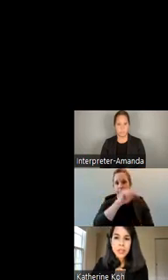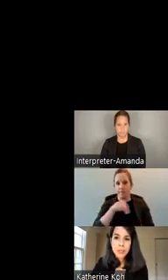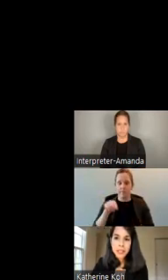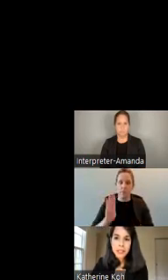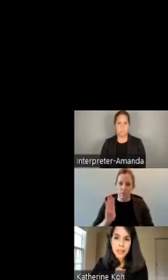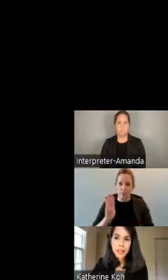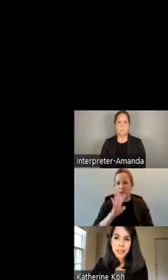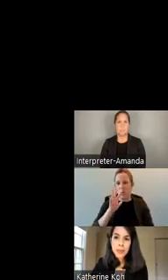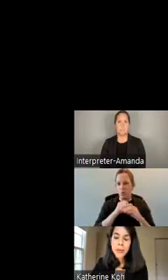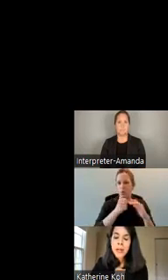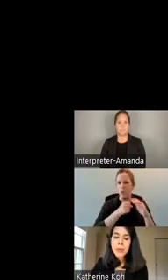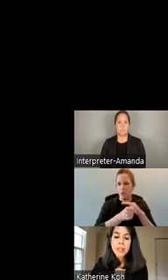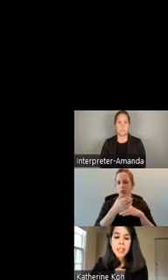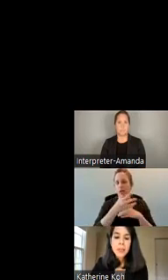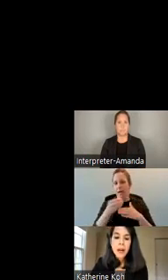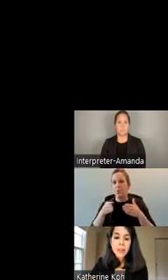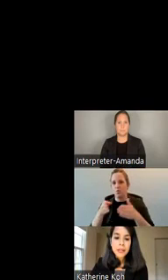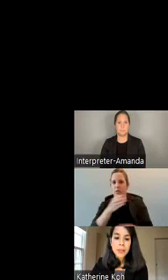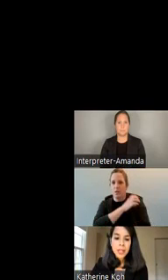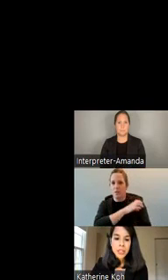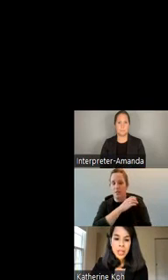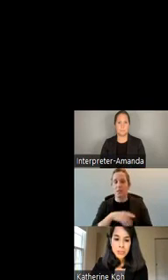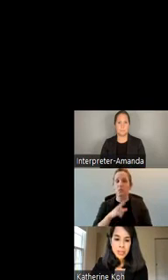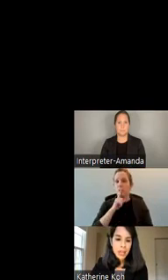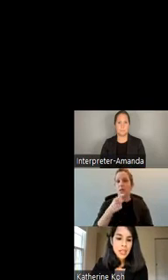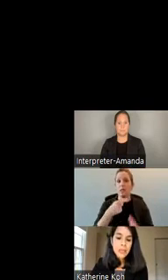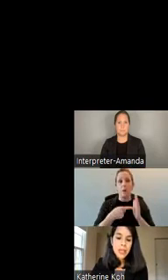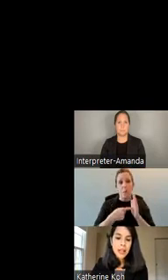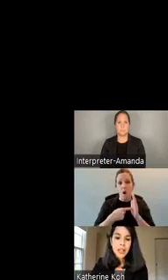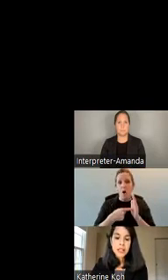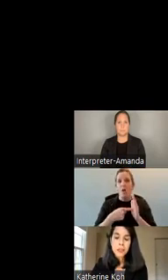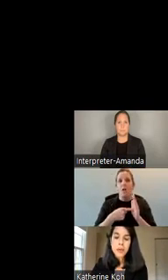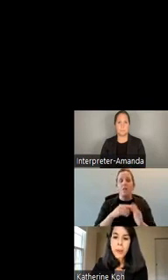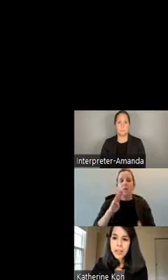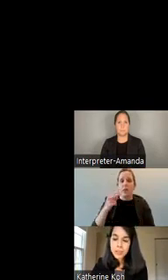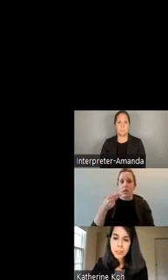shelter-based Clinics so really the model of BHP and the idea behind it is to proactively